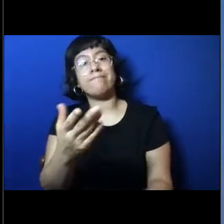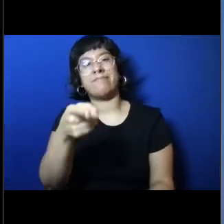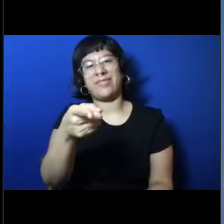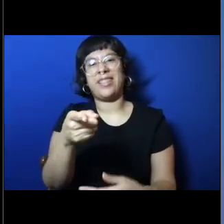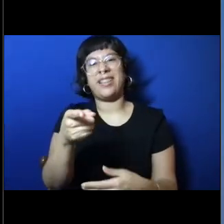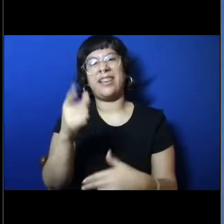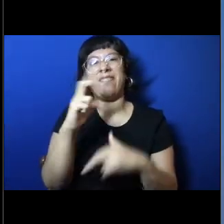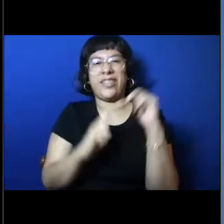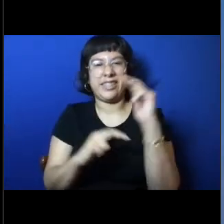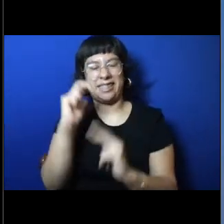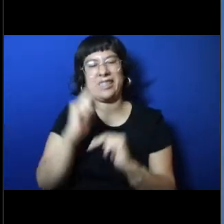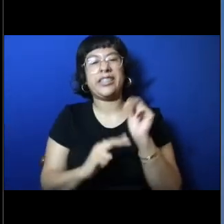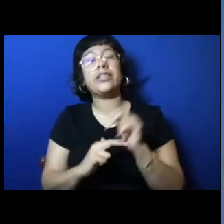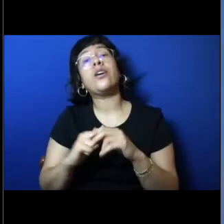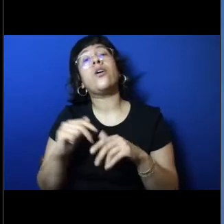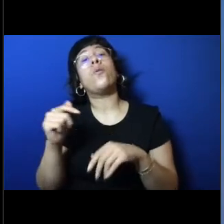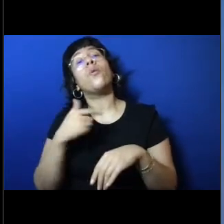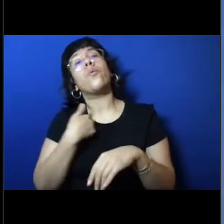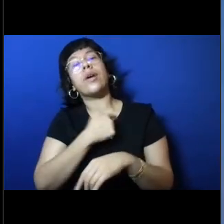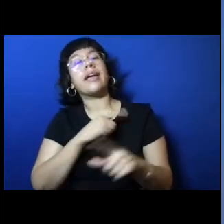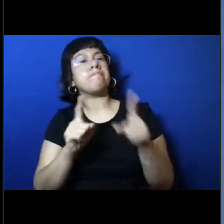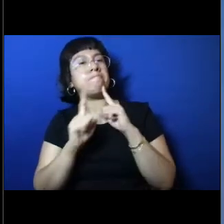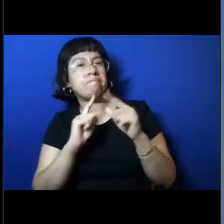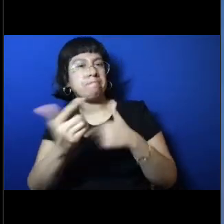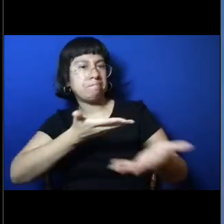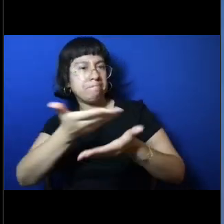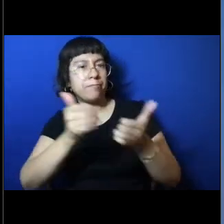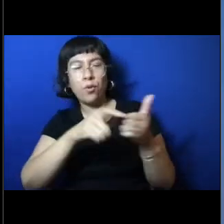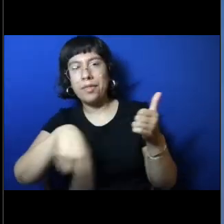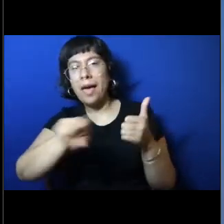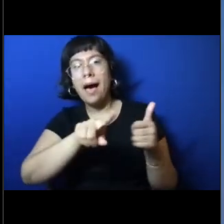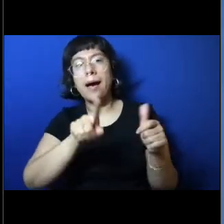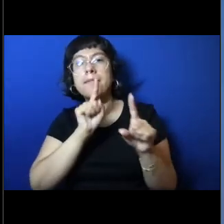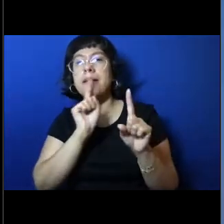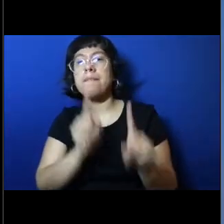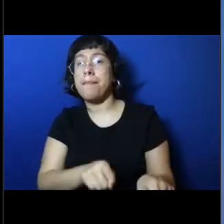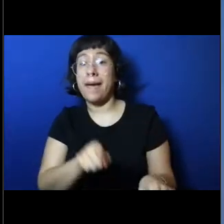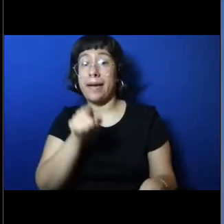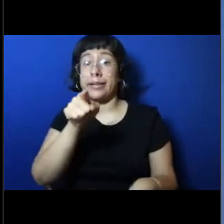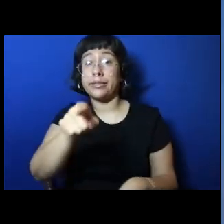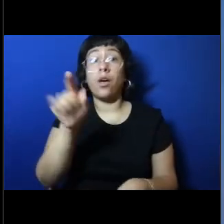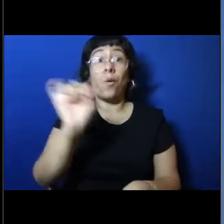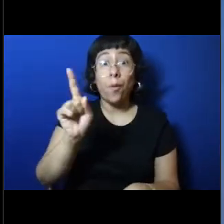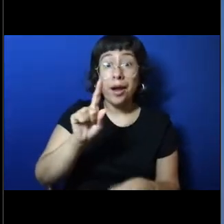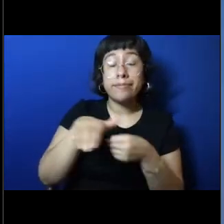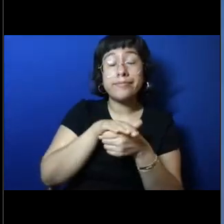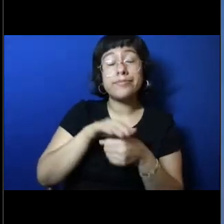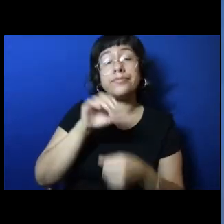We send them commands and we get data back to them. And this is in Suitland, Maryland. It's in the Washington DC area.